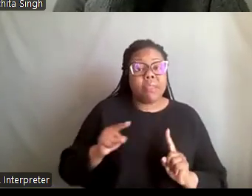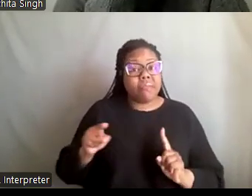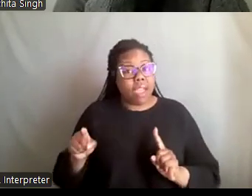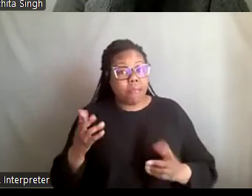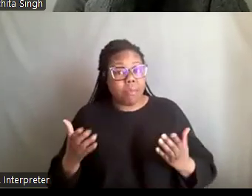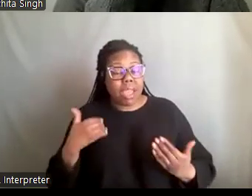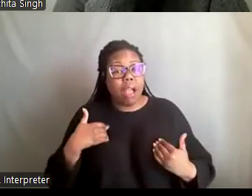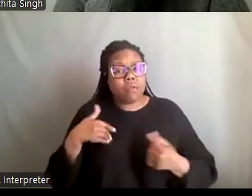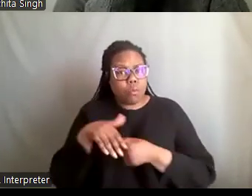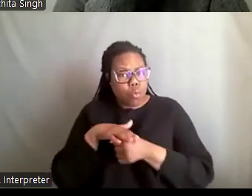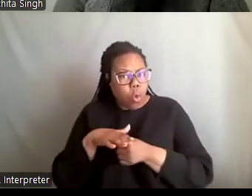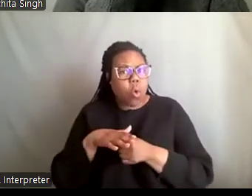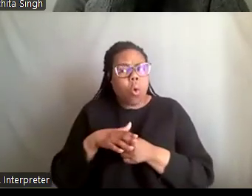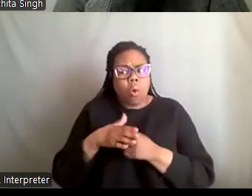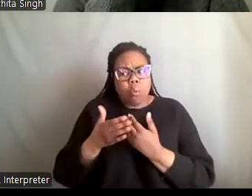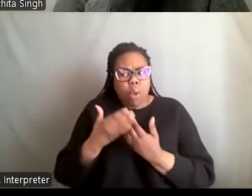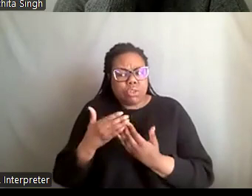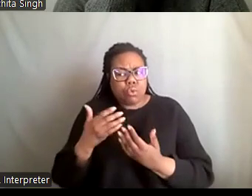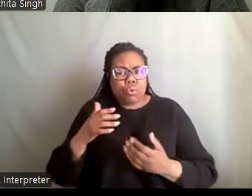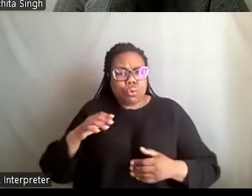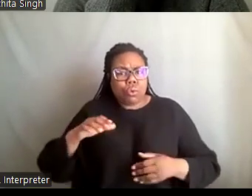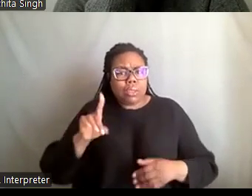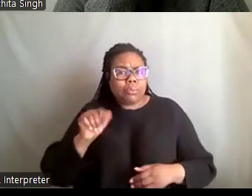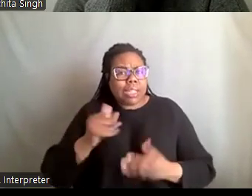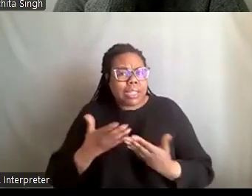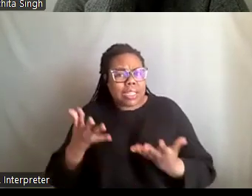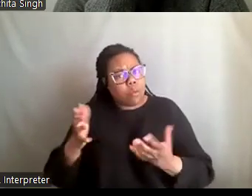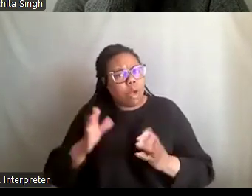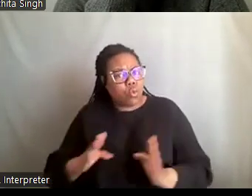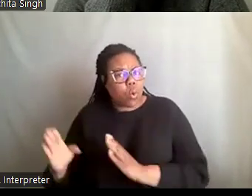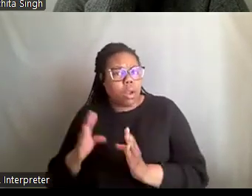may have some very local, very practical disability related